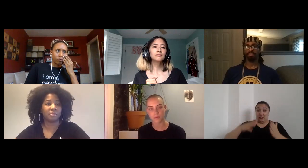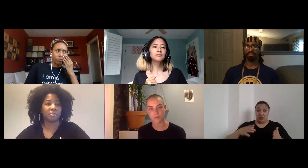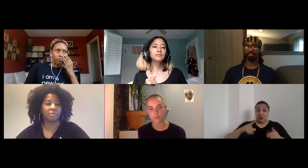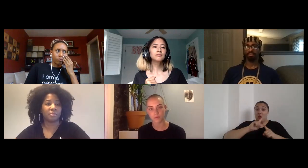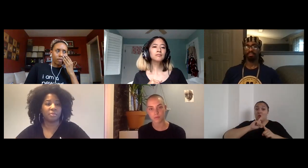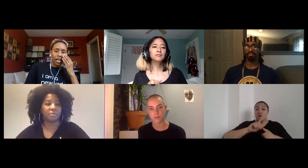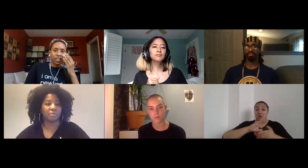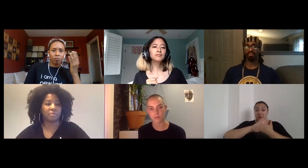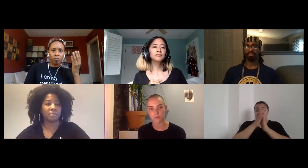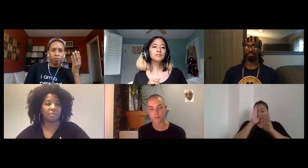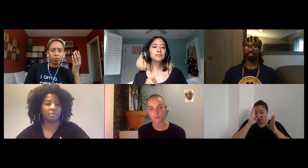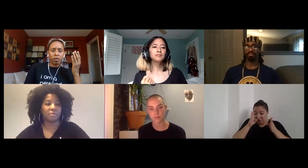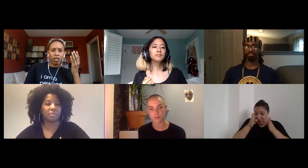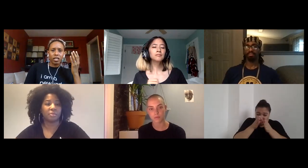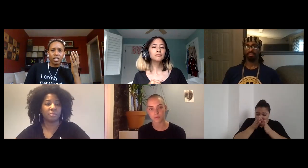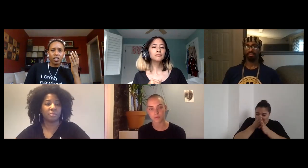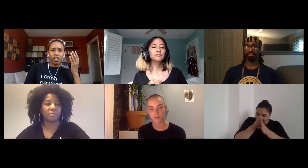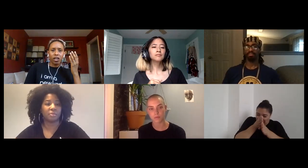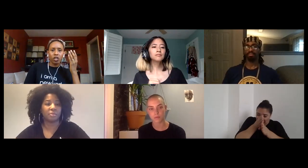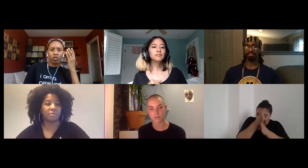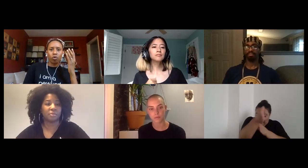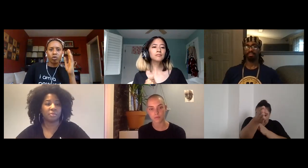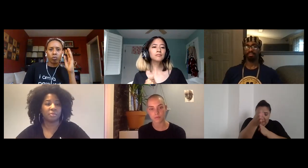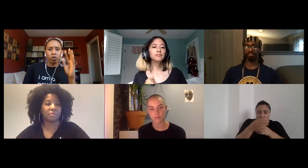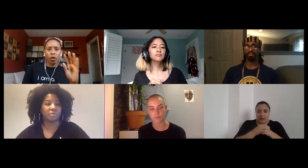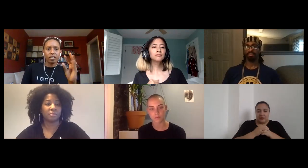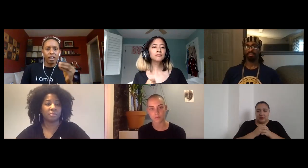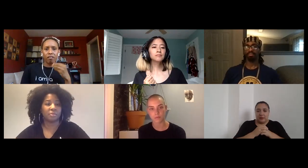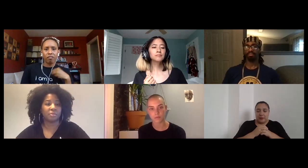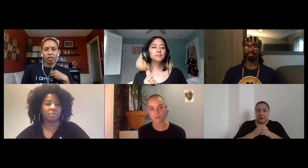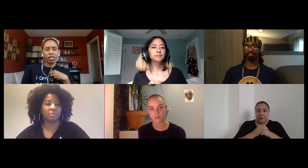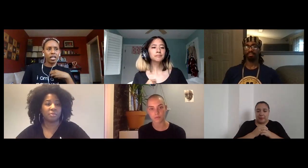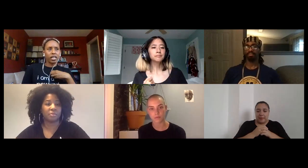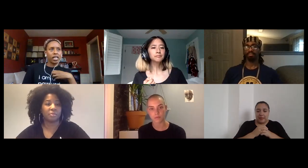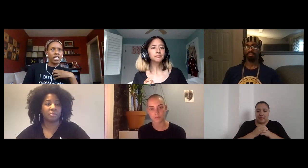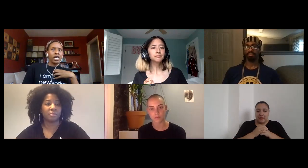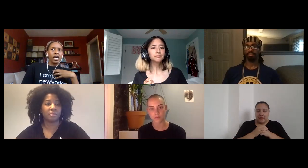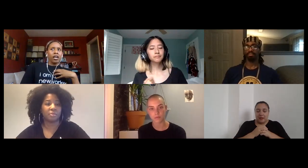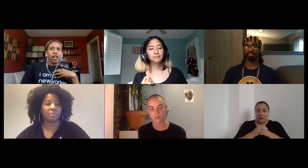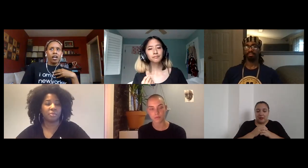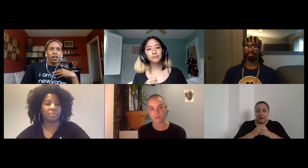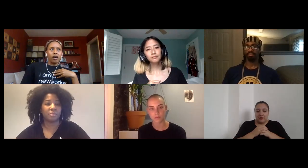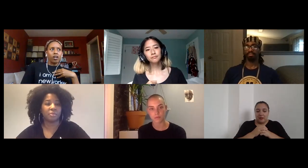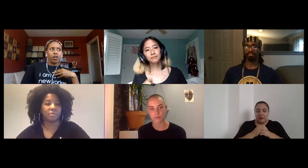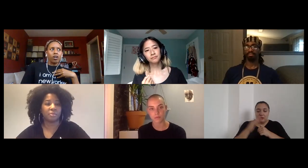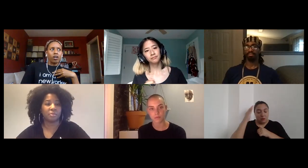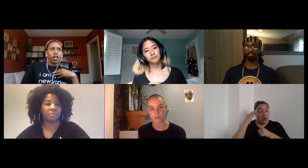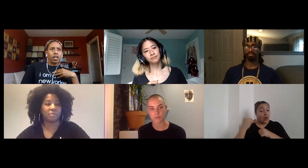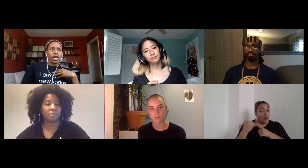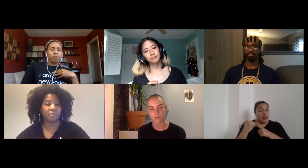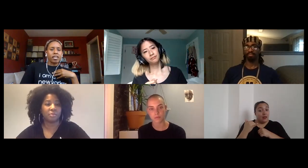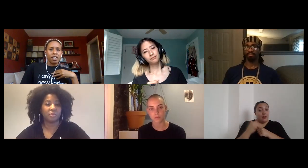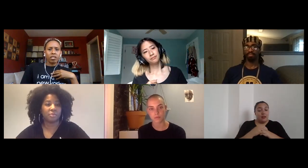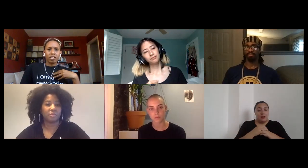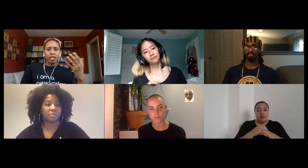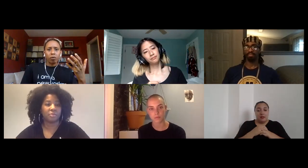And I think that was because those were the ways that I felt it became sustainable,